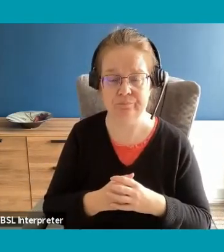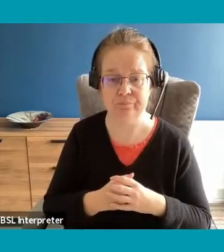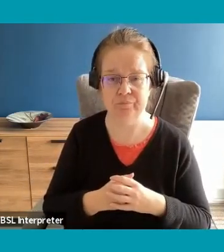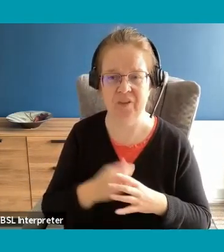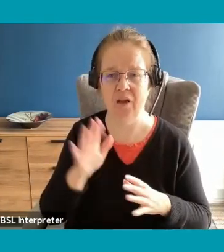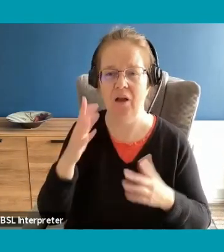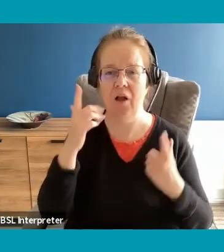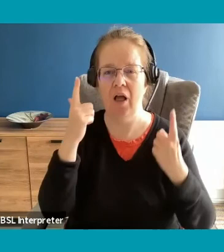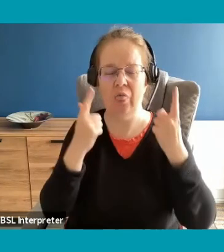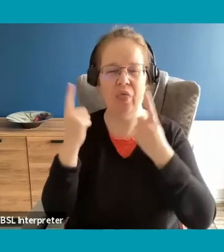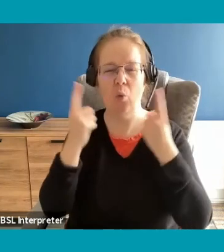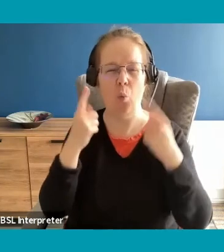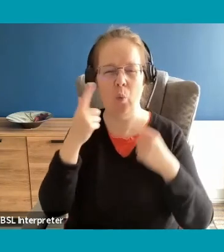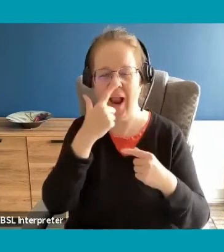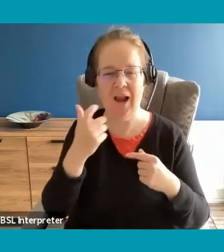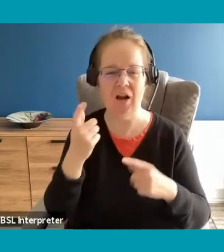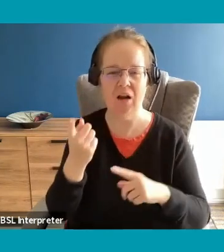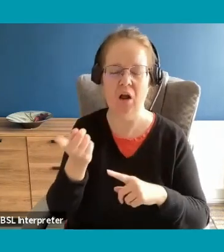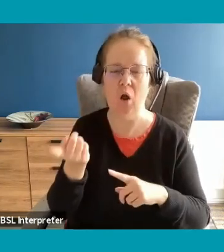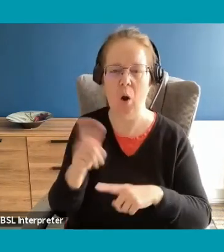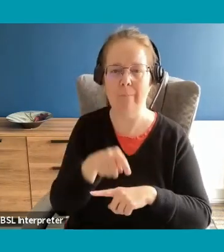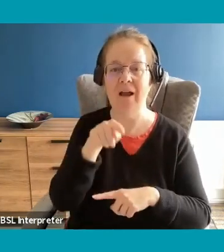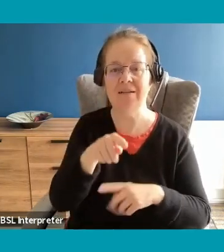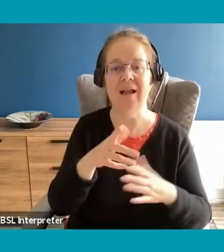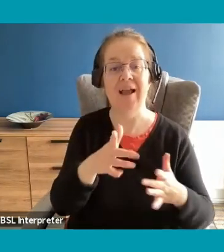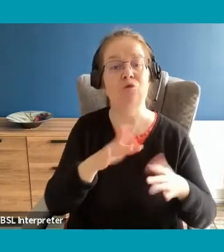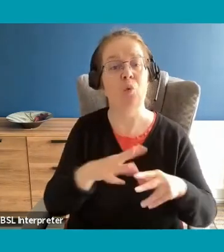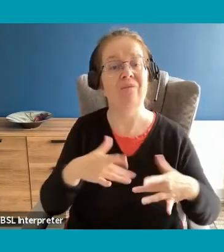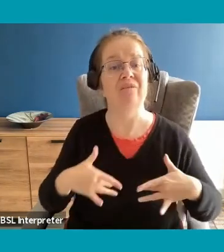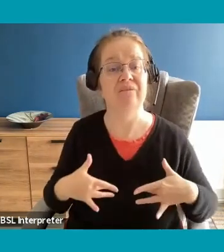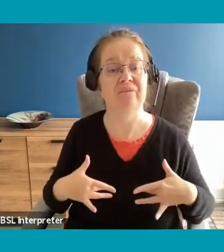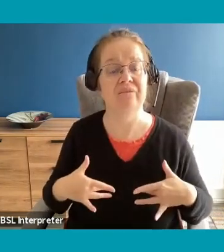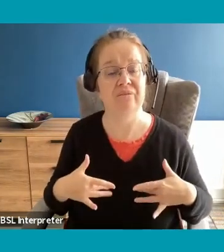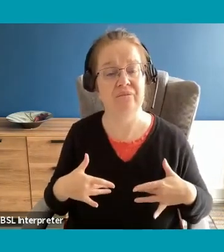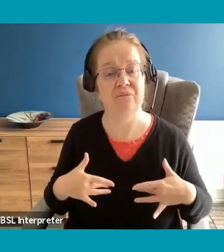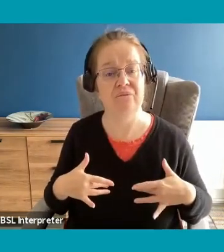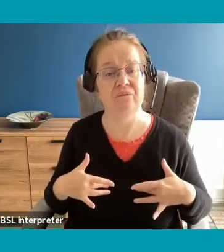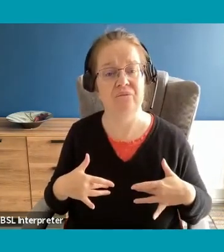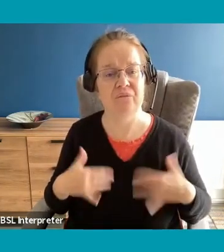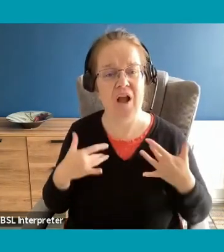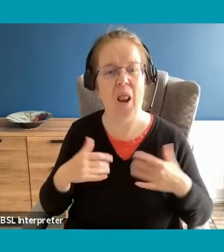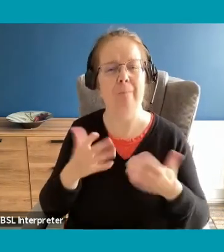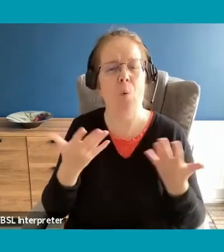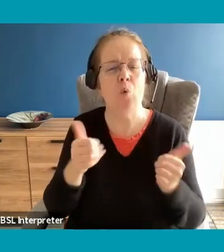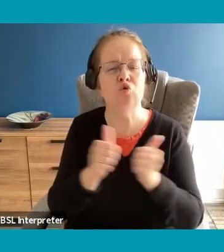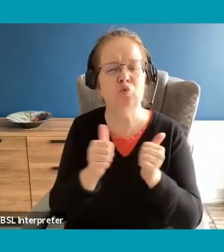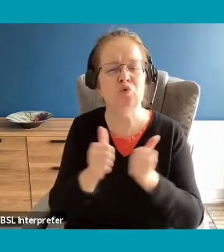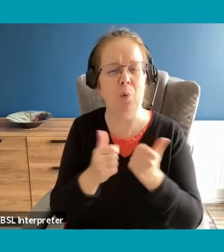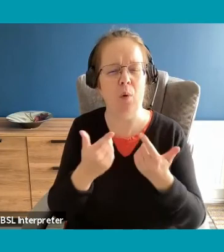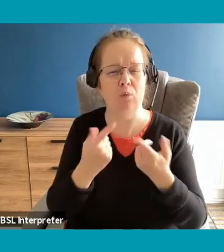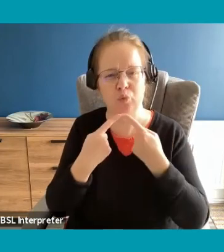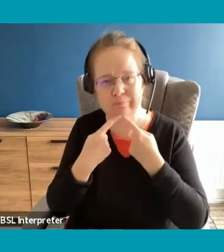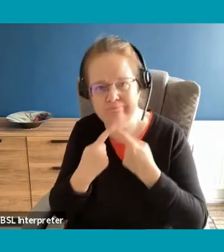We can come back to it, but whatever you feel is is a is most best suitable for you and for the organization.